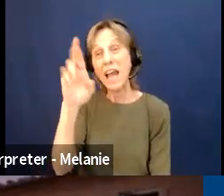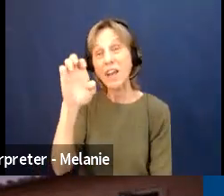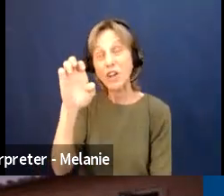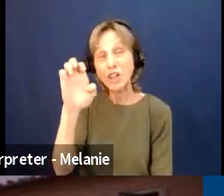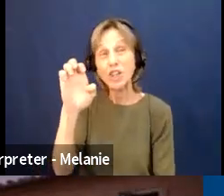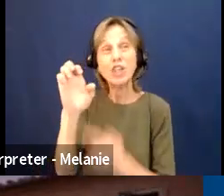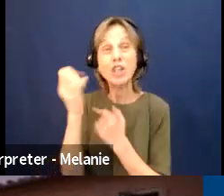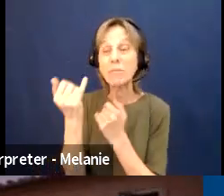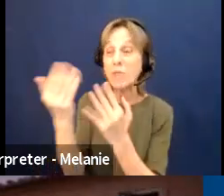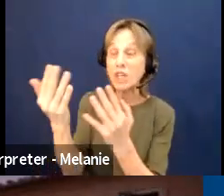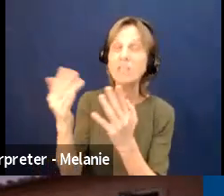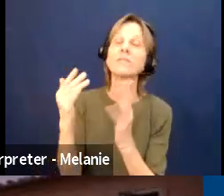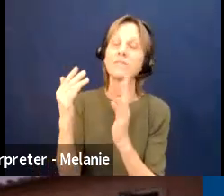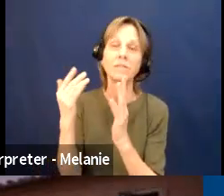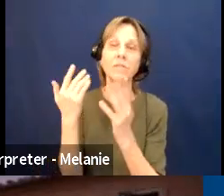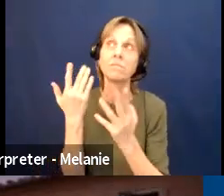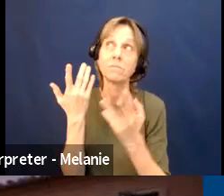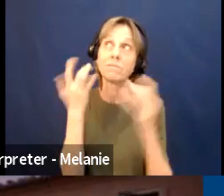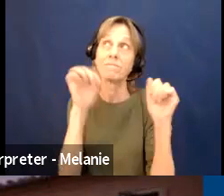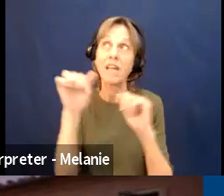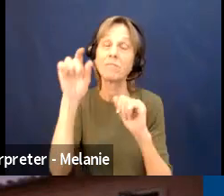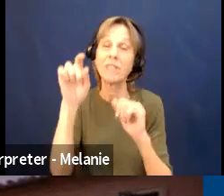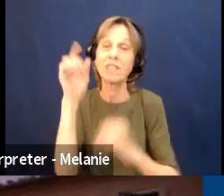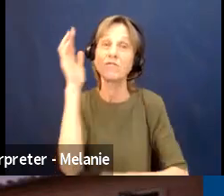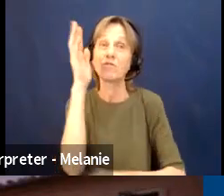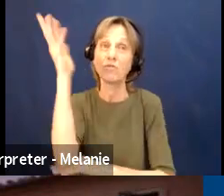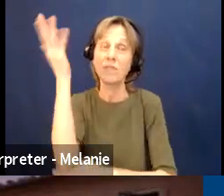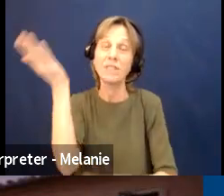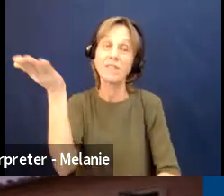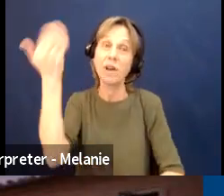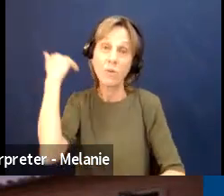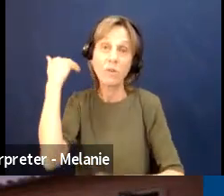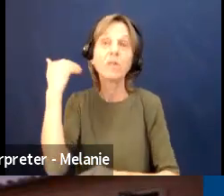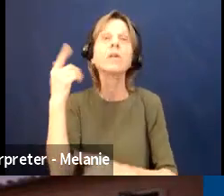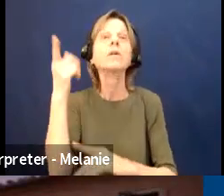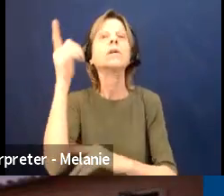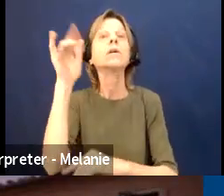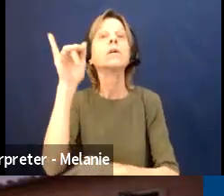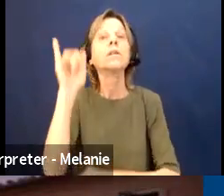I need to remove some of the trees and stuff out there and so that tree removal or deforestation